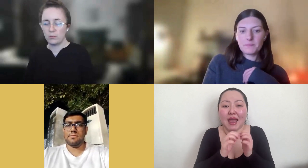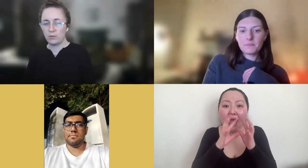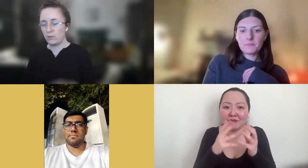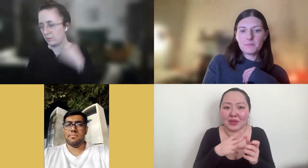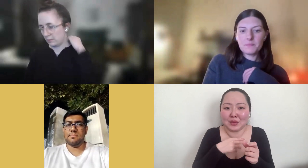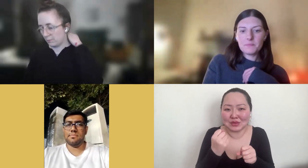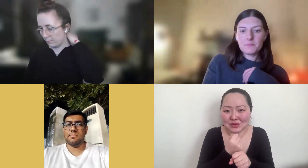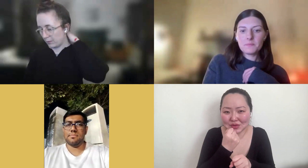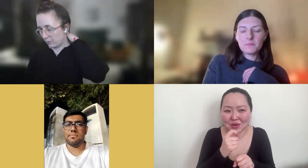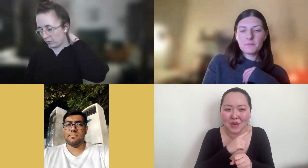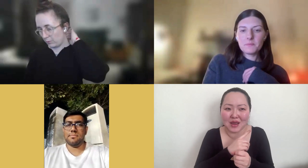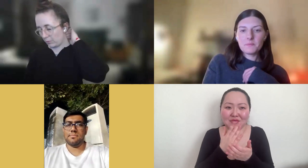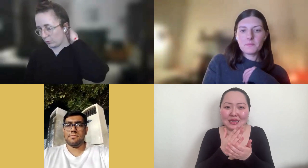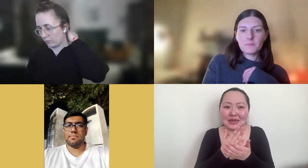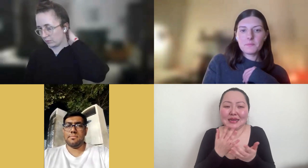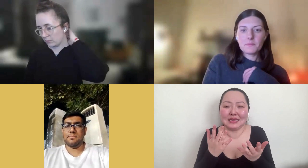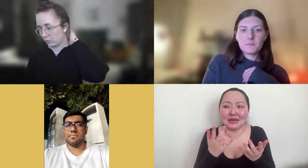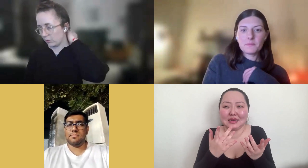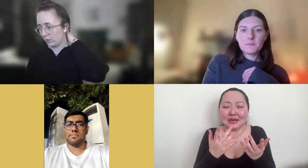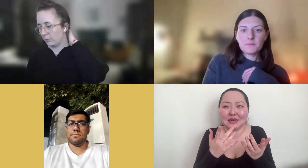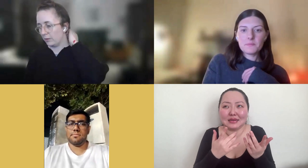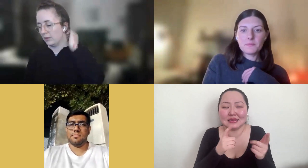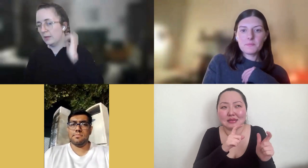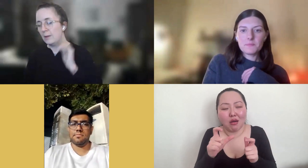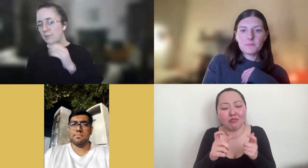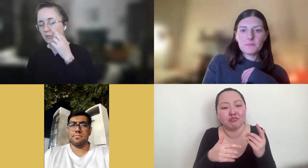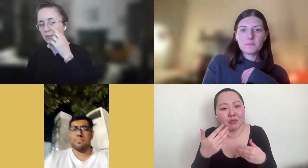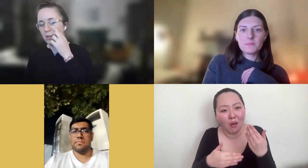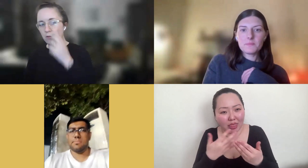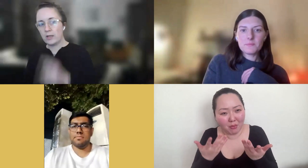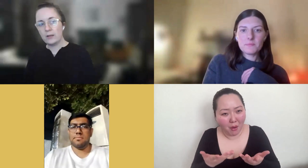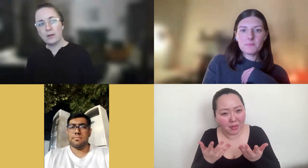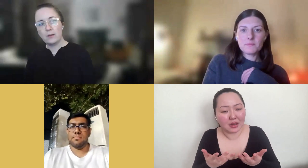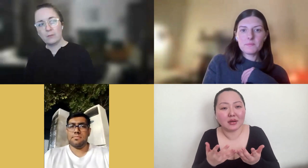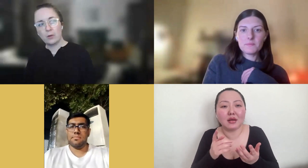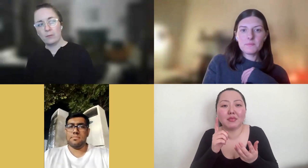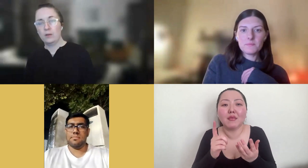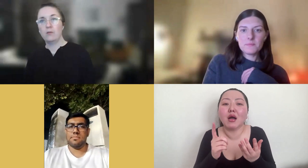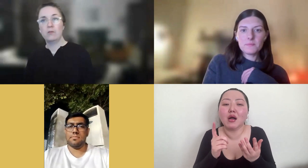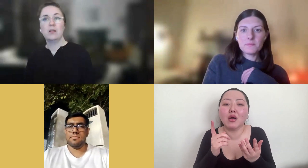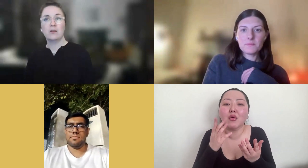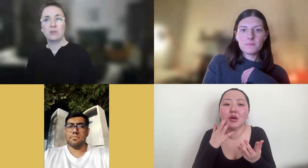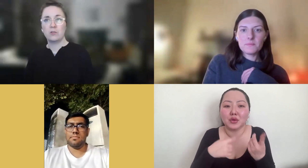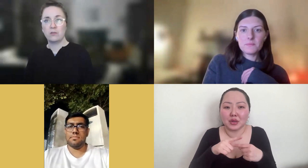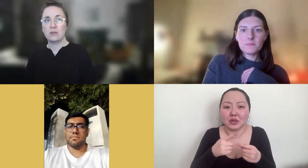group, you know, about experiencing culture at home and it is really great. I encourage you to